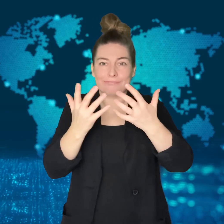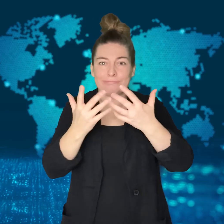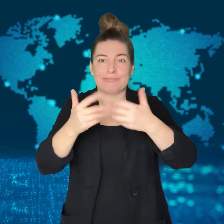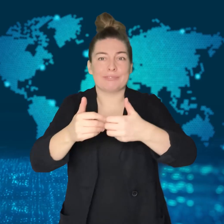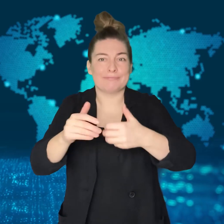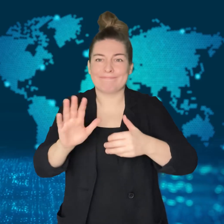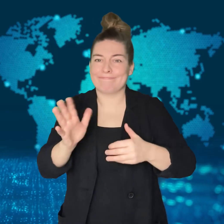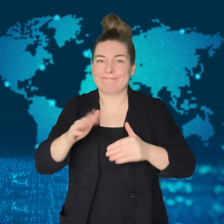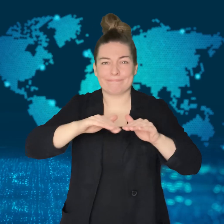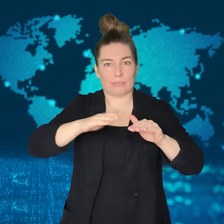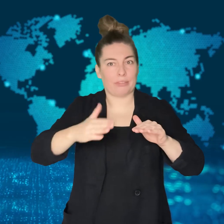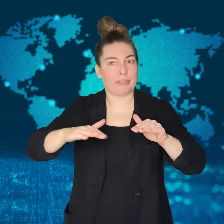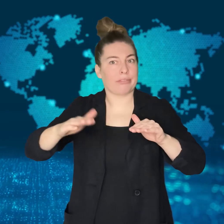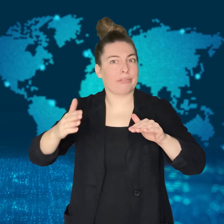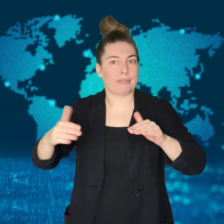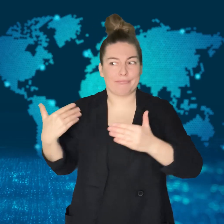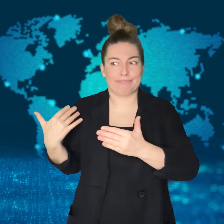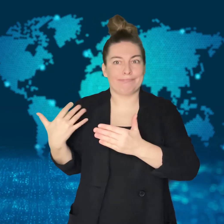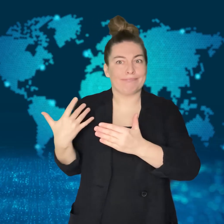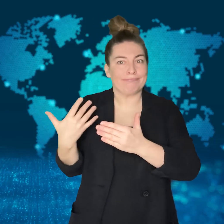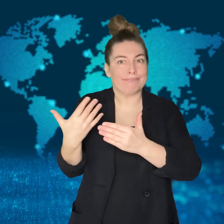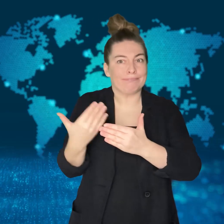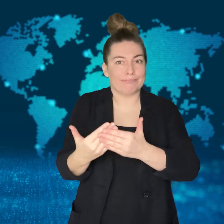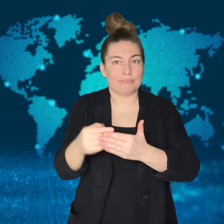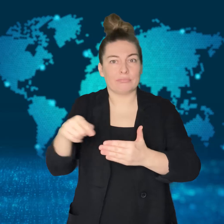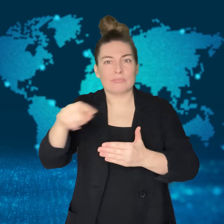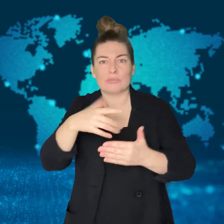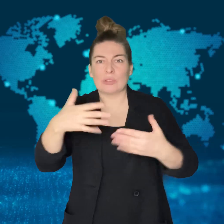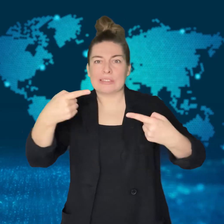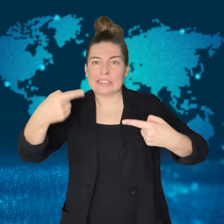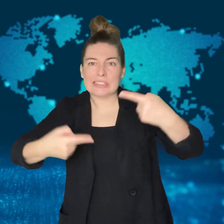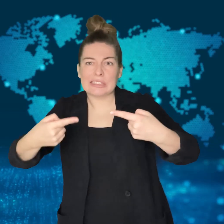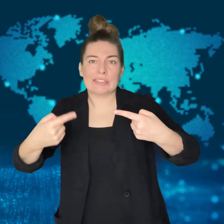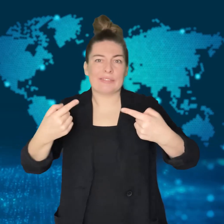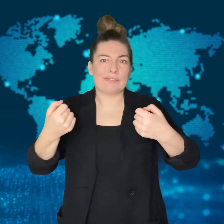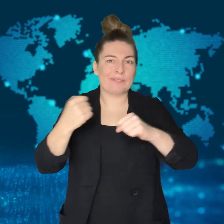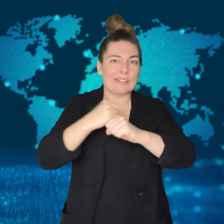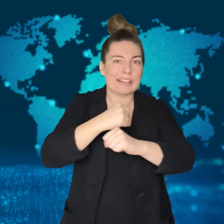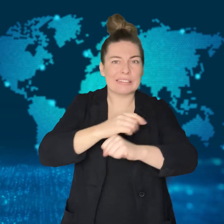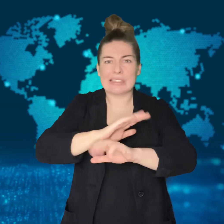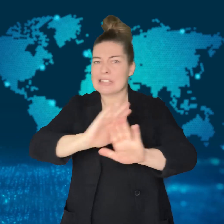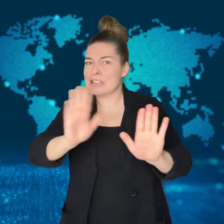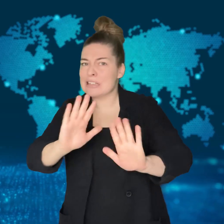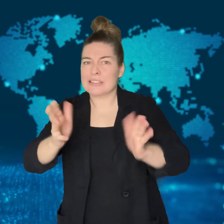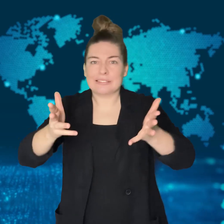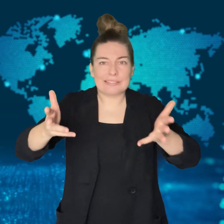and modernize the country's economy.